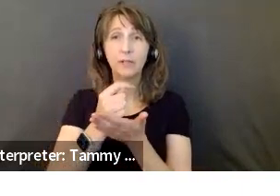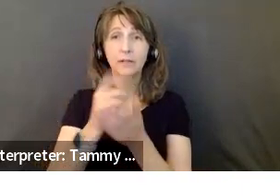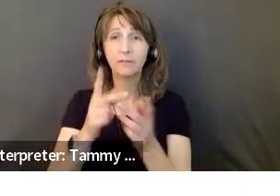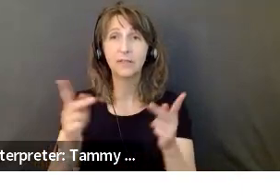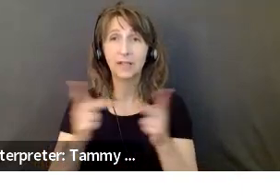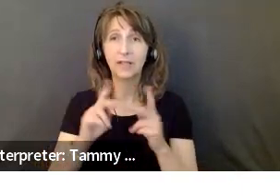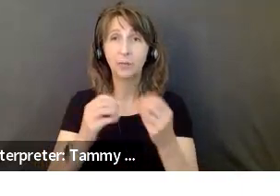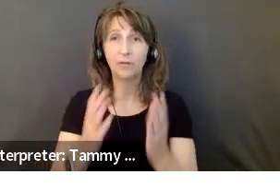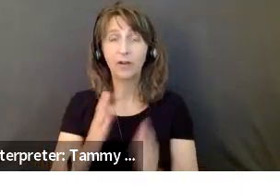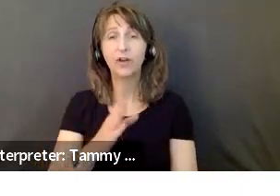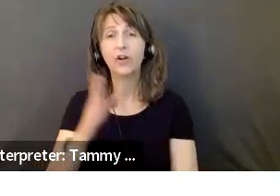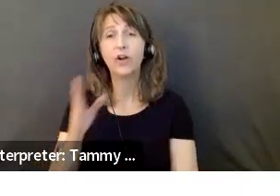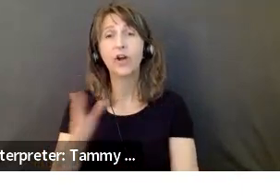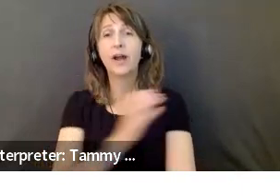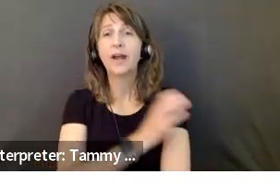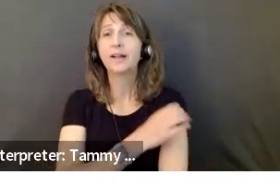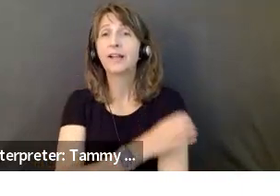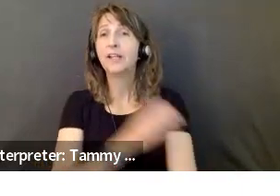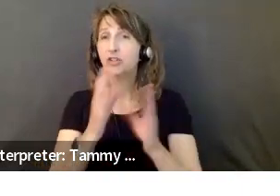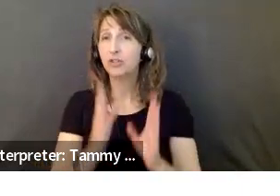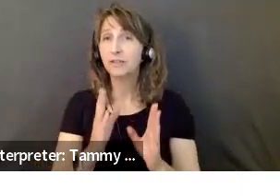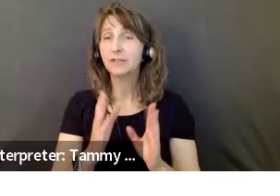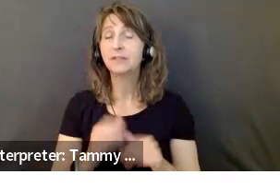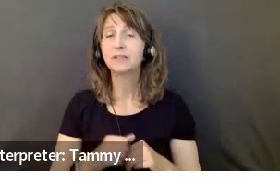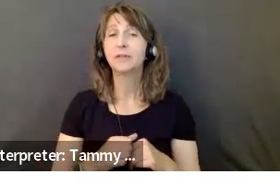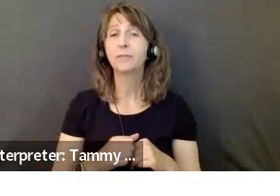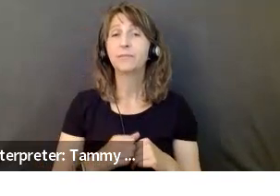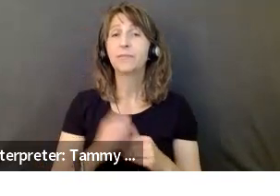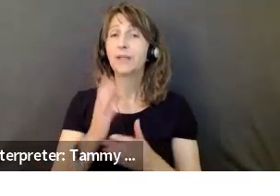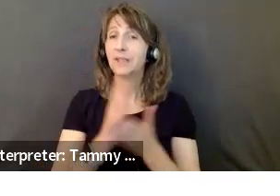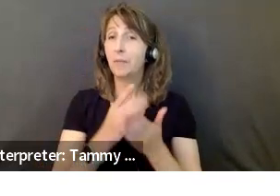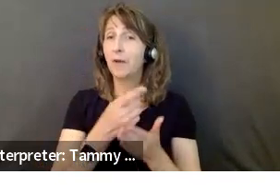We had clinicians across the board. Some that have moved into the, the private field that were part of the resource center.